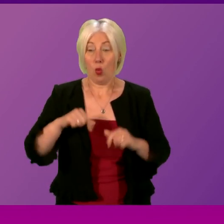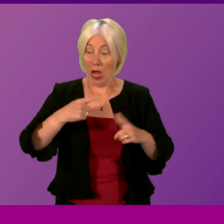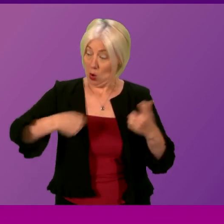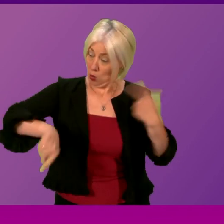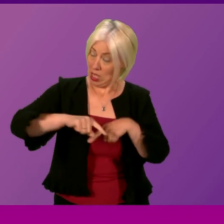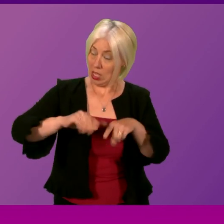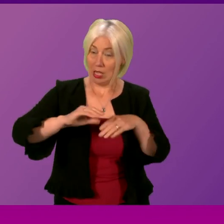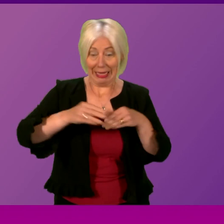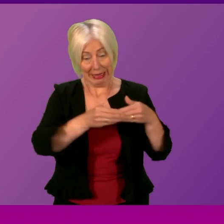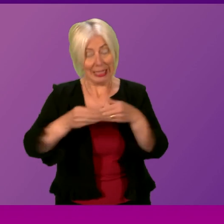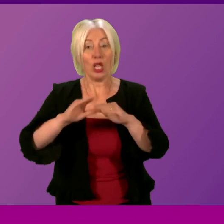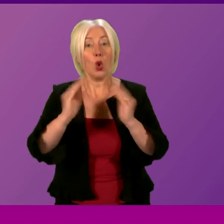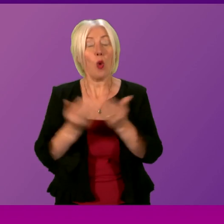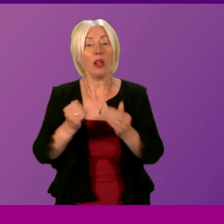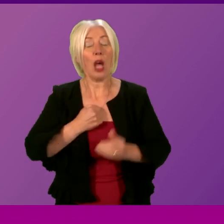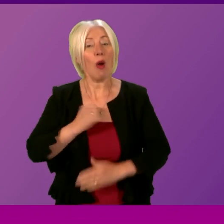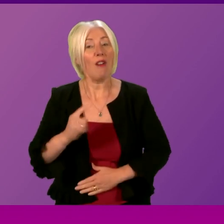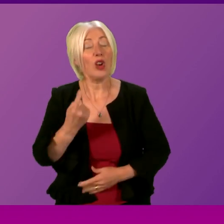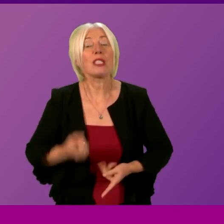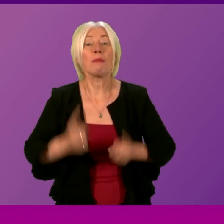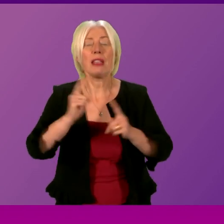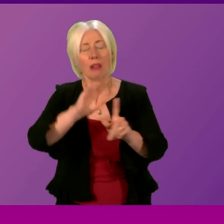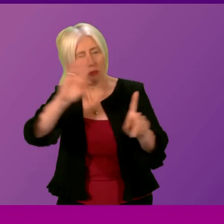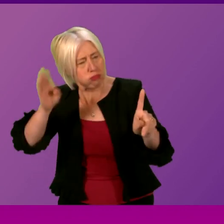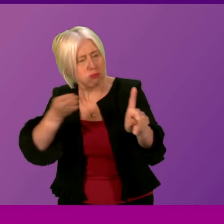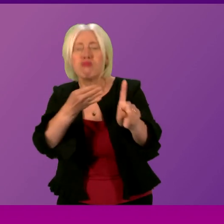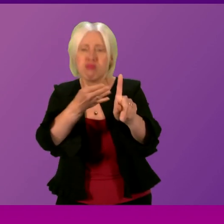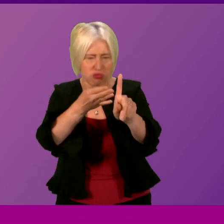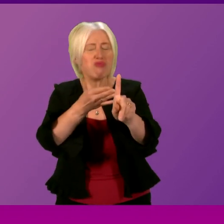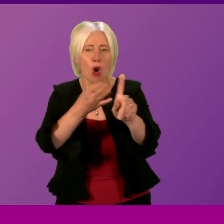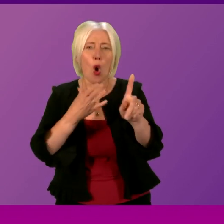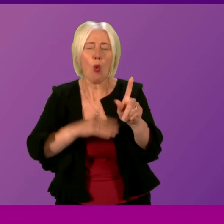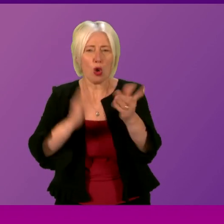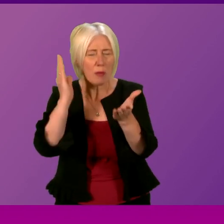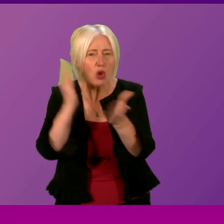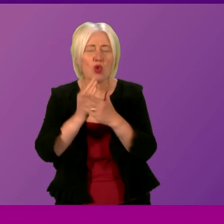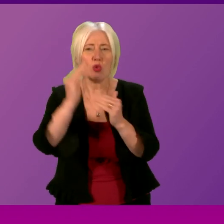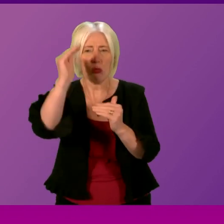and our First Minister’s ambitions are to meet the net zero targets. He shows